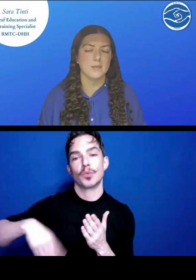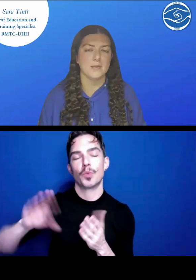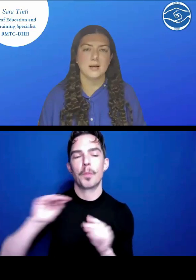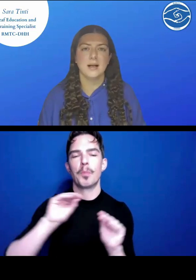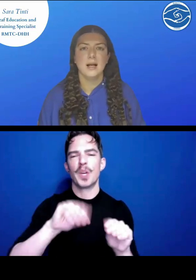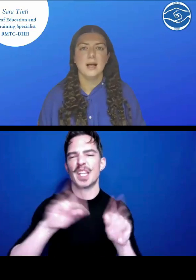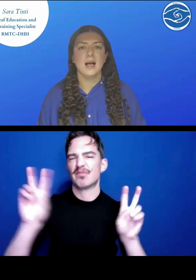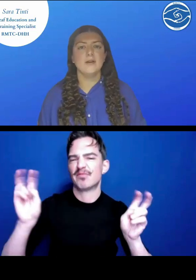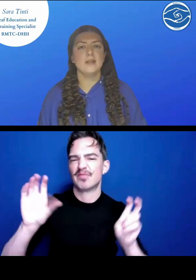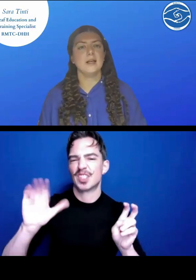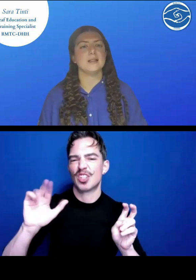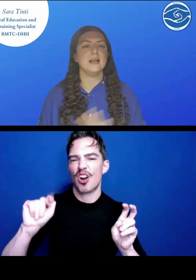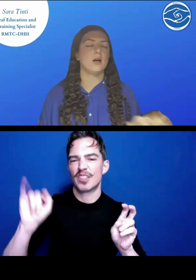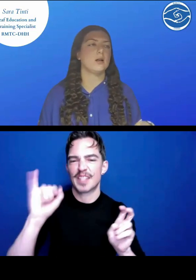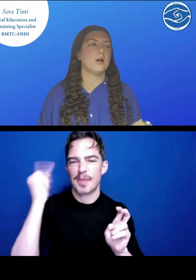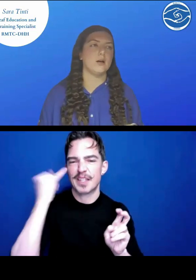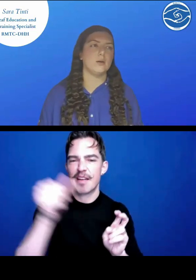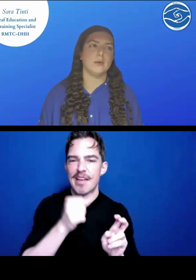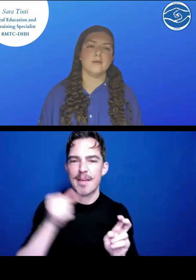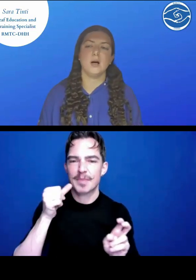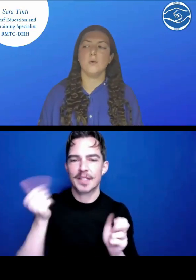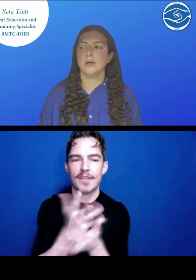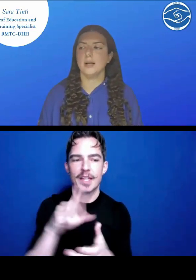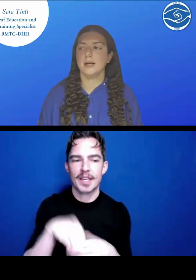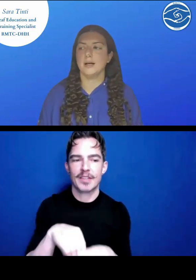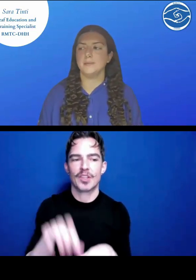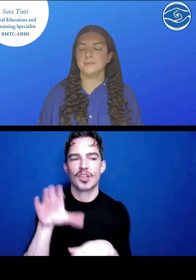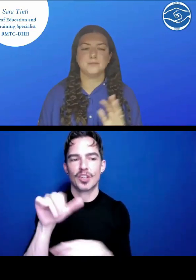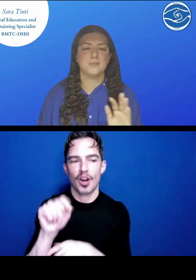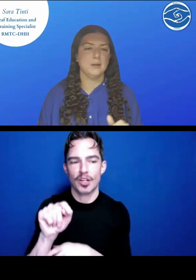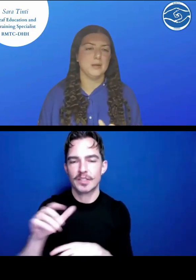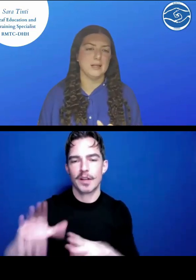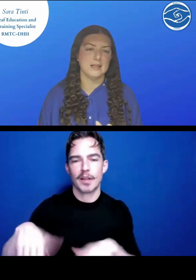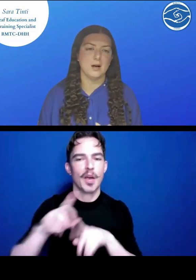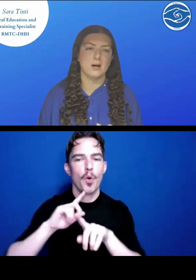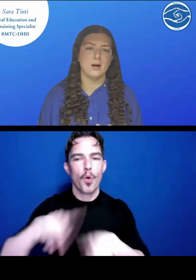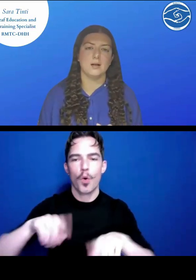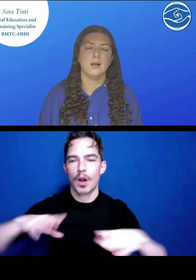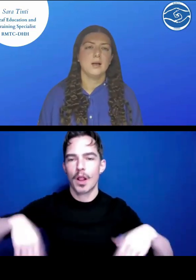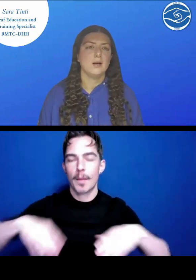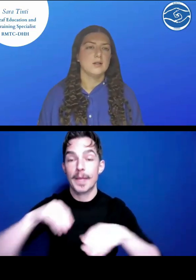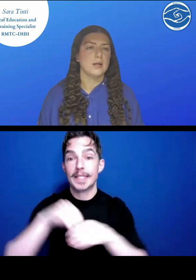on Amazon. Everything is in our cart. We have not ordered it yet, but it's in our cart. So,